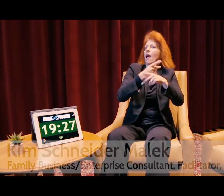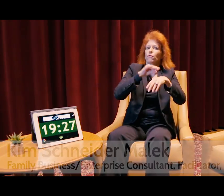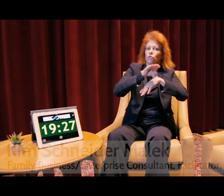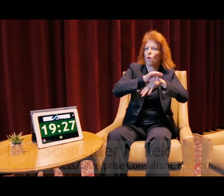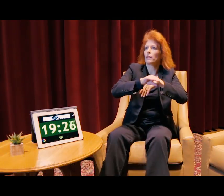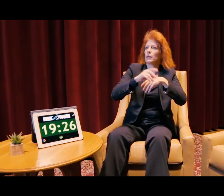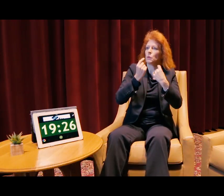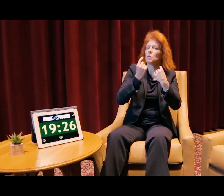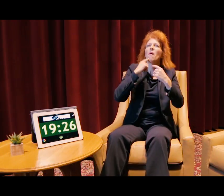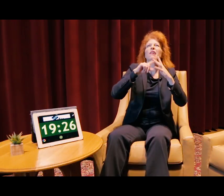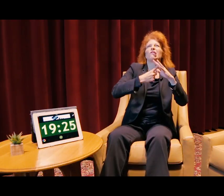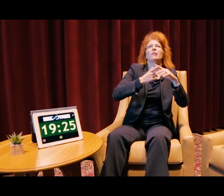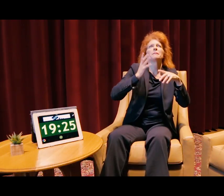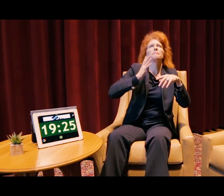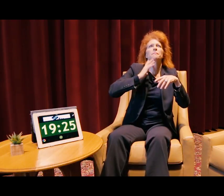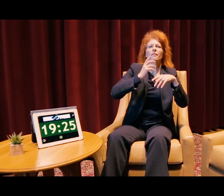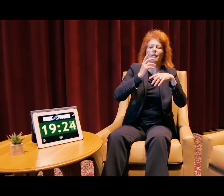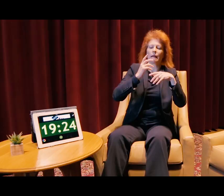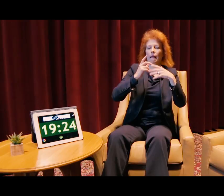I started with him in the late 1990s.